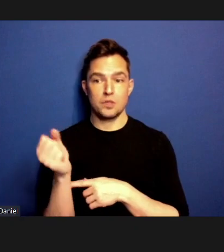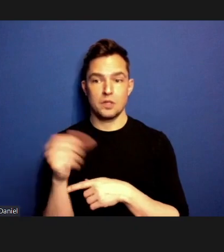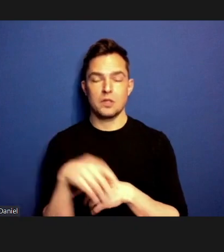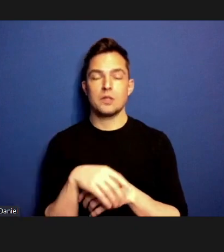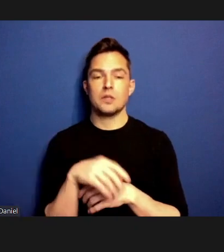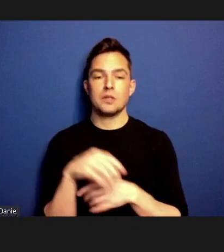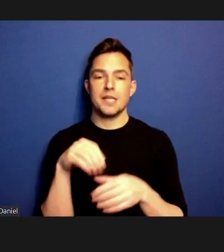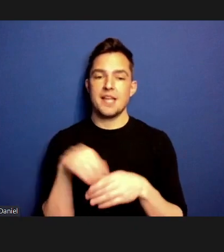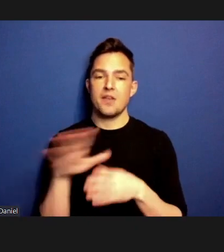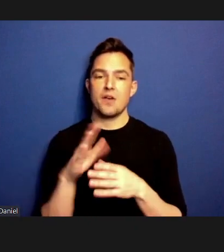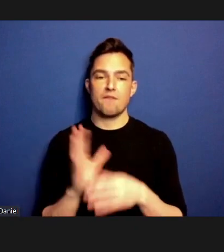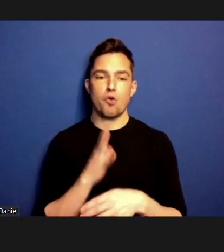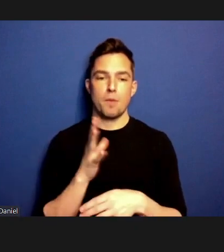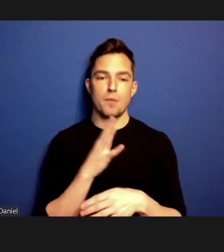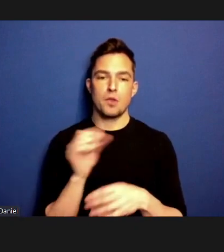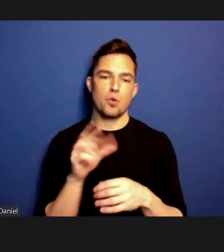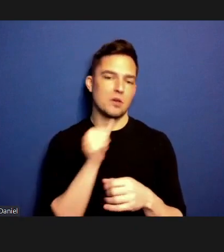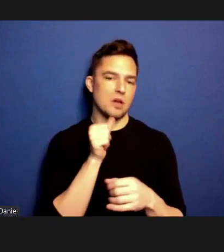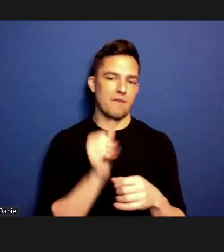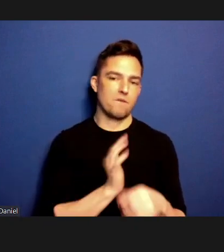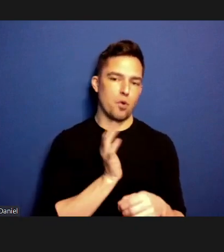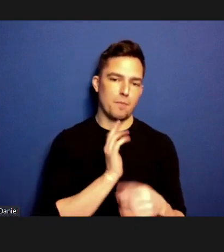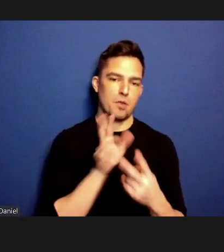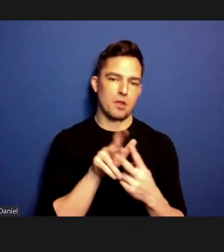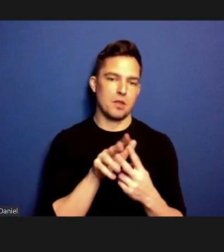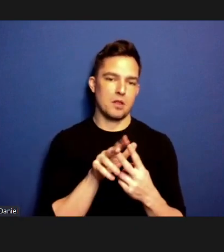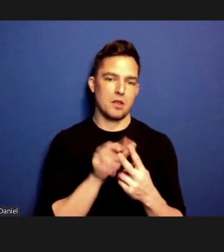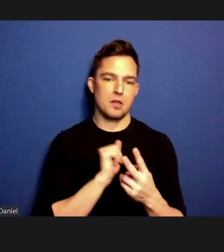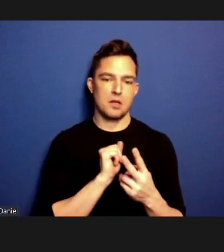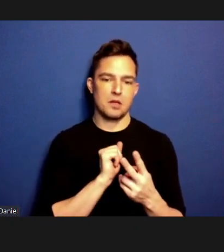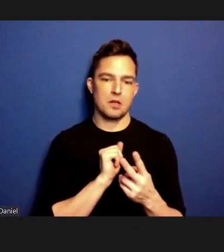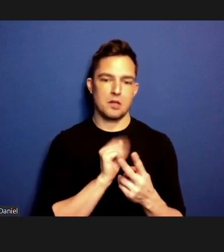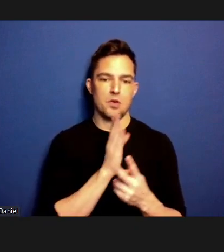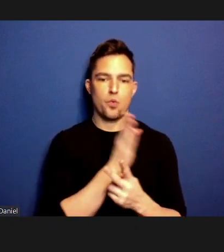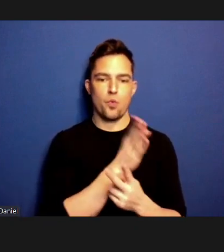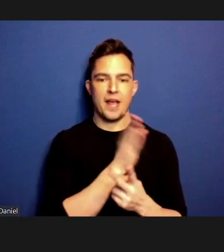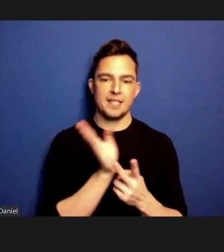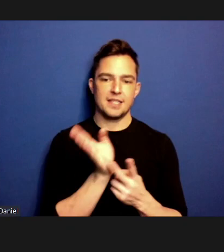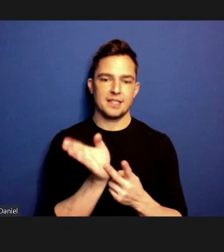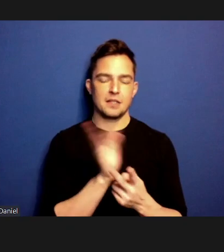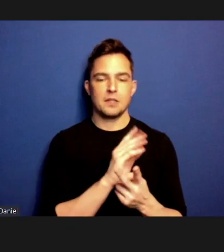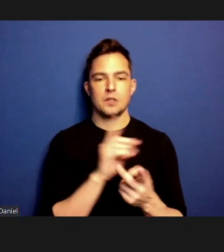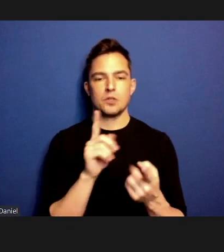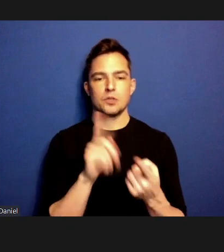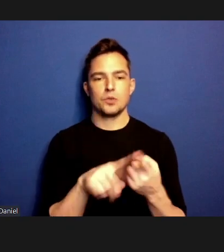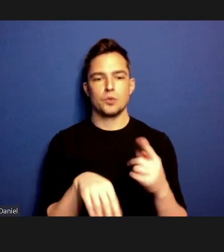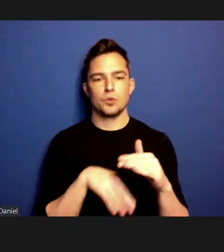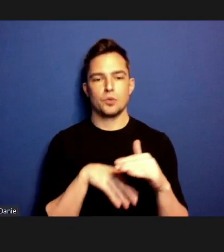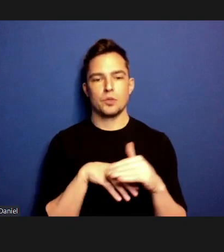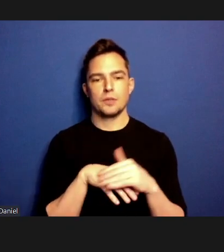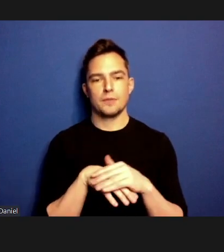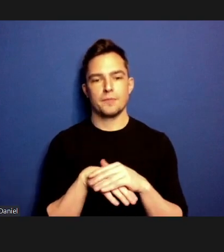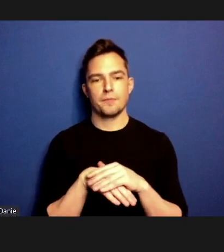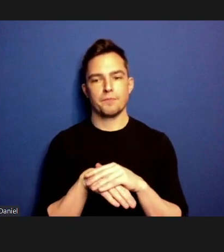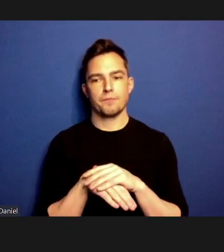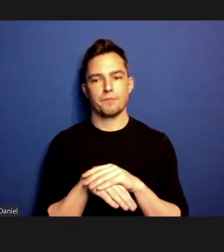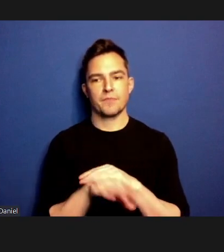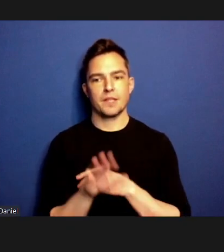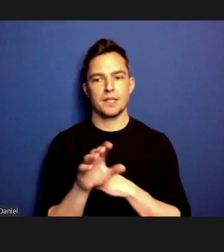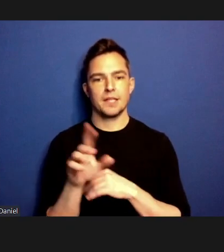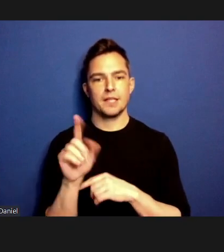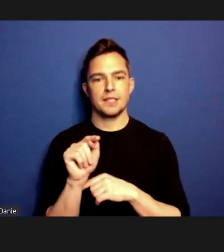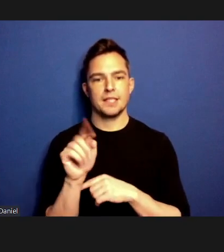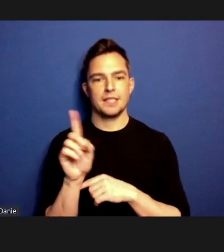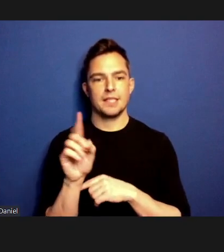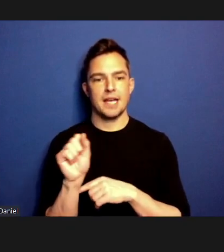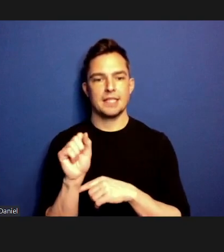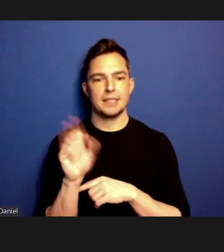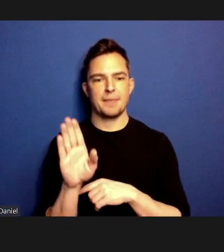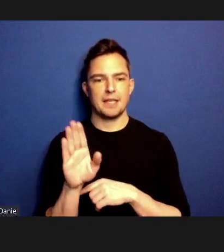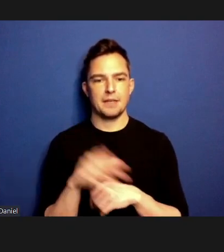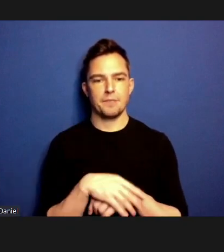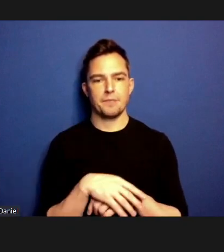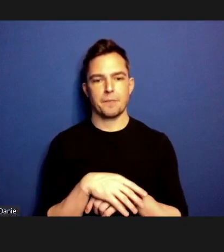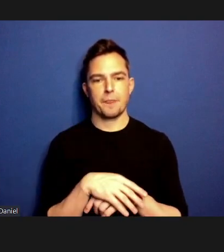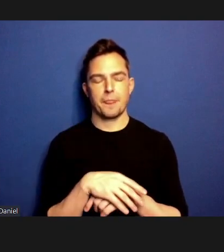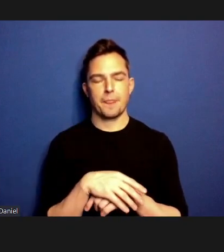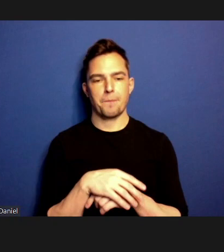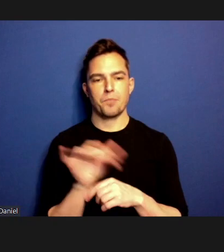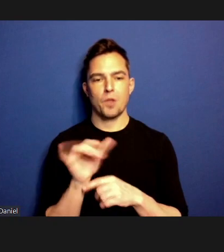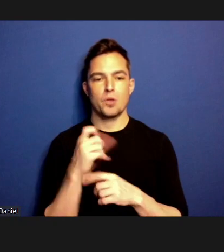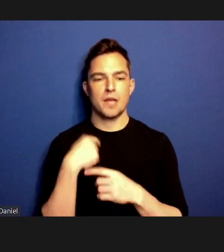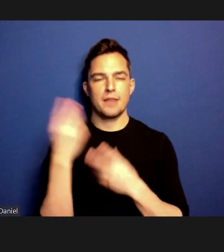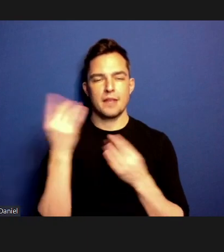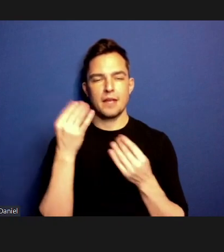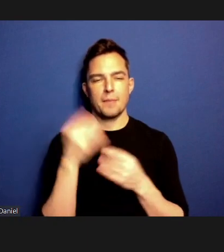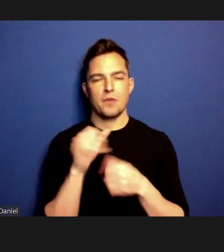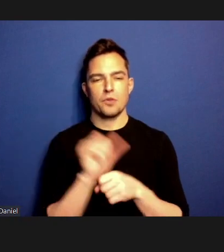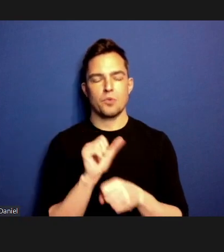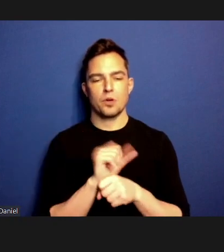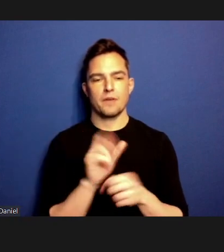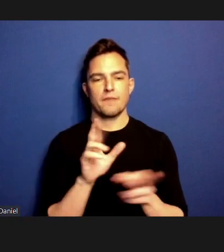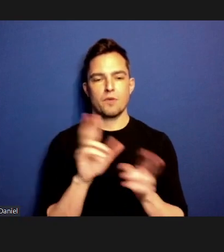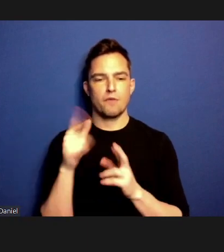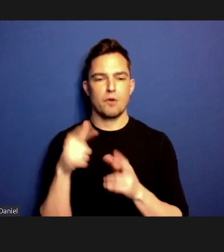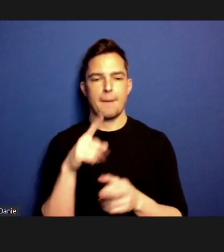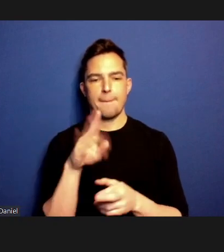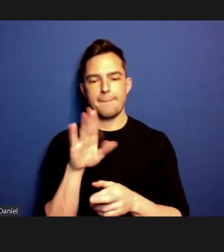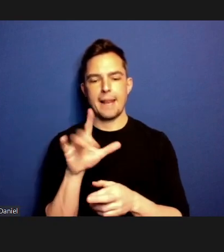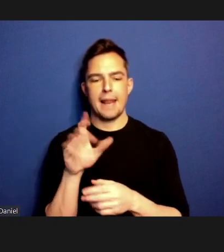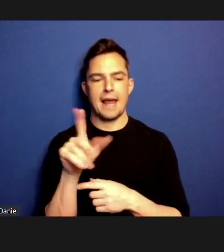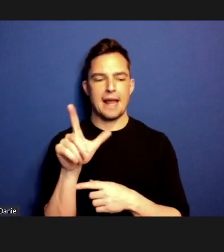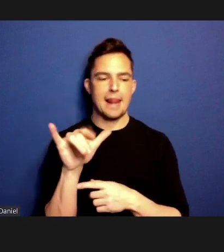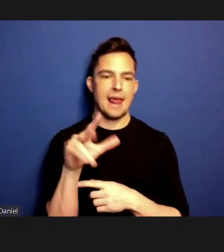formal or informal ways into the TDSB. I also think about the work of Ready for Black Lives,